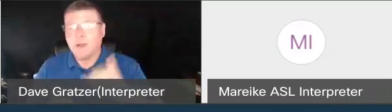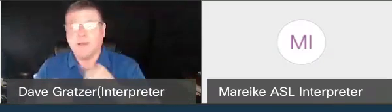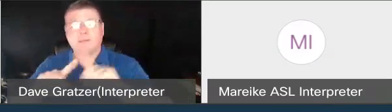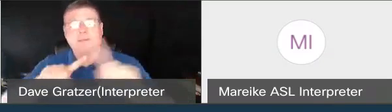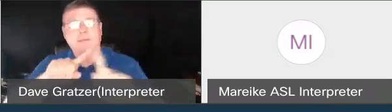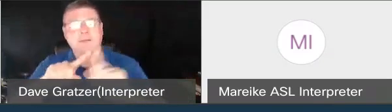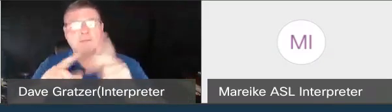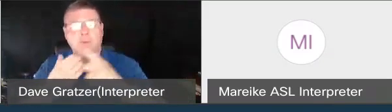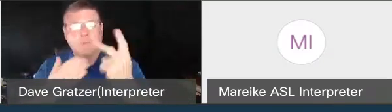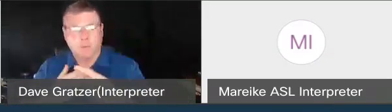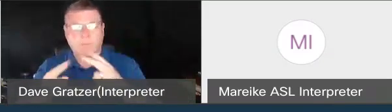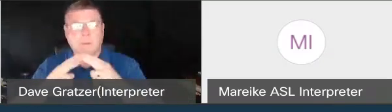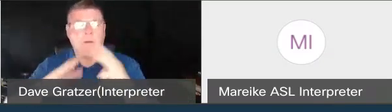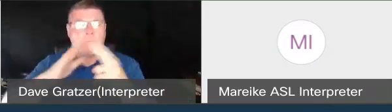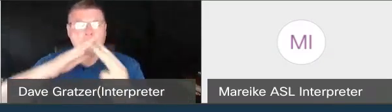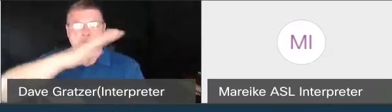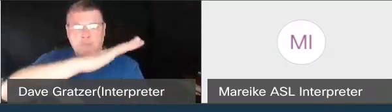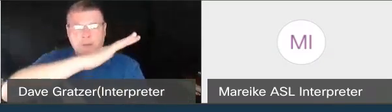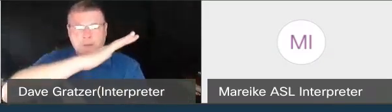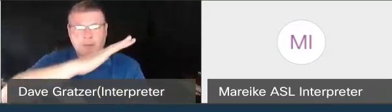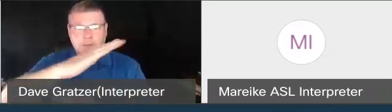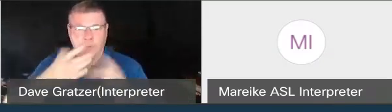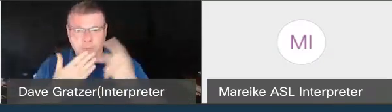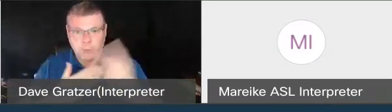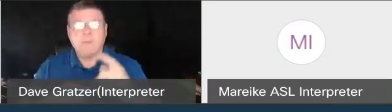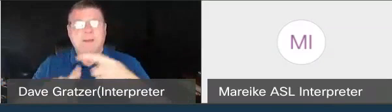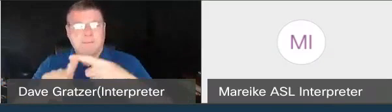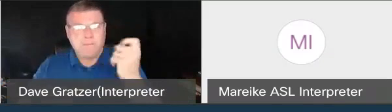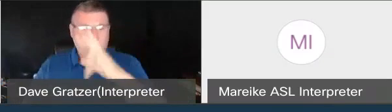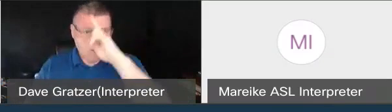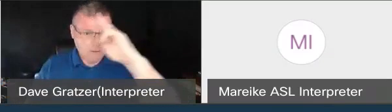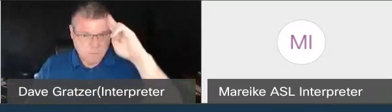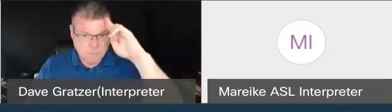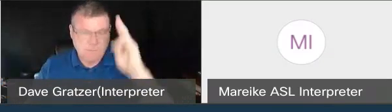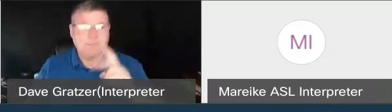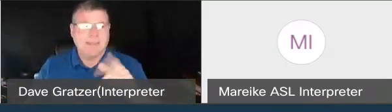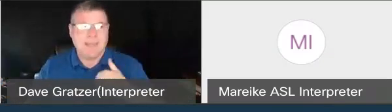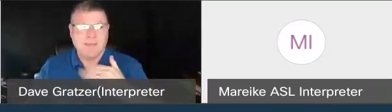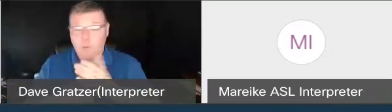they're called Bridge programs. And the hospitals are actually, uh, in partnership over 60 in California